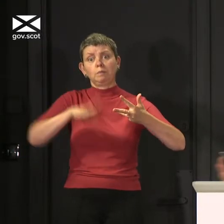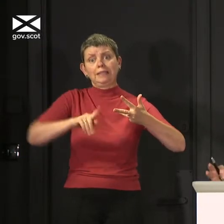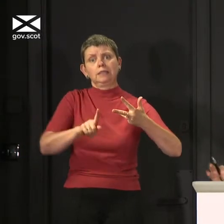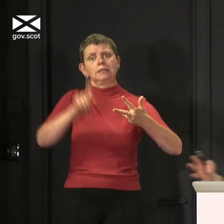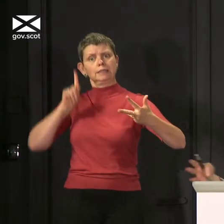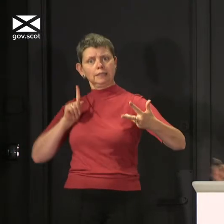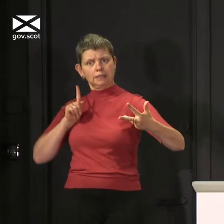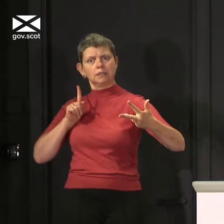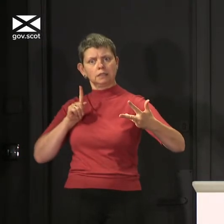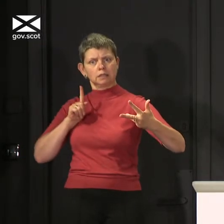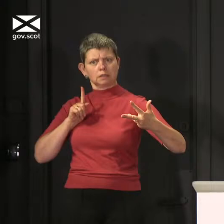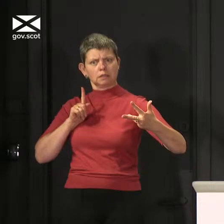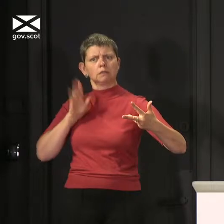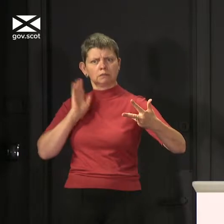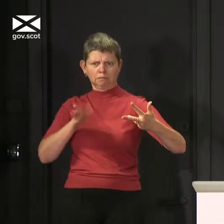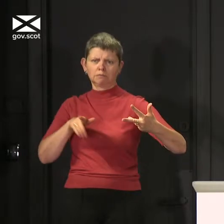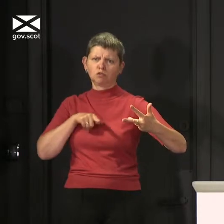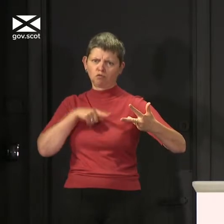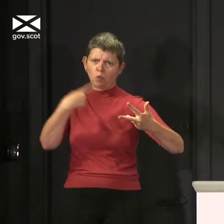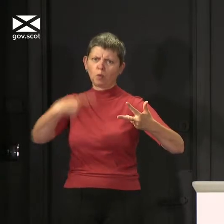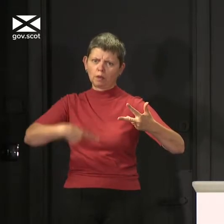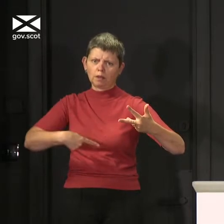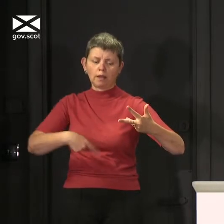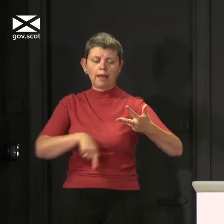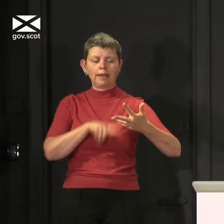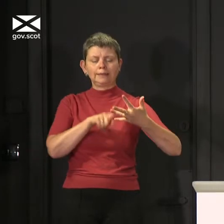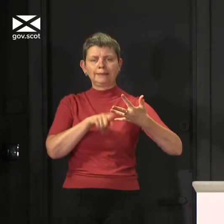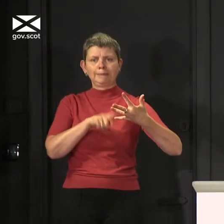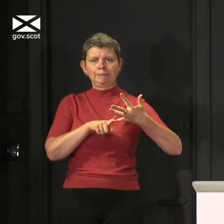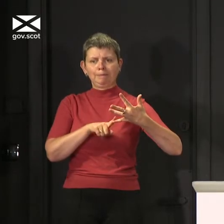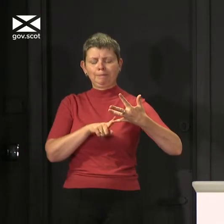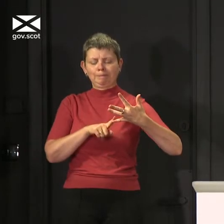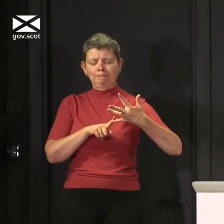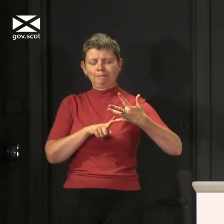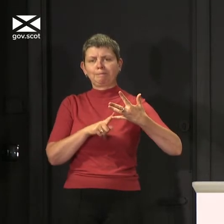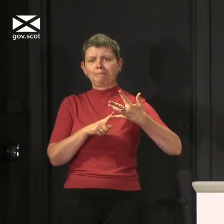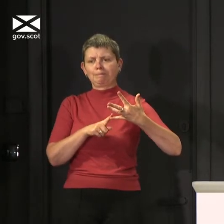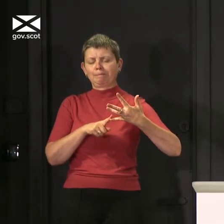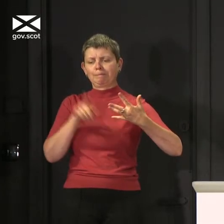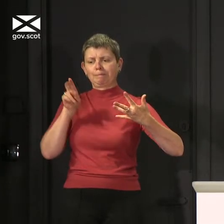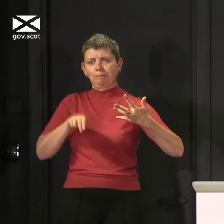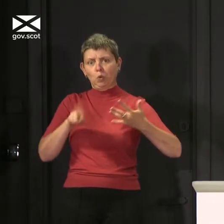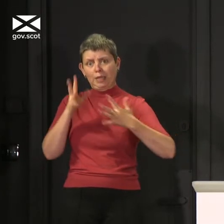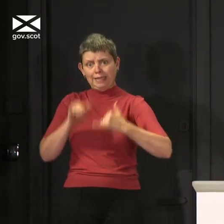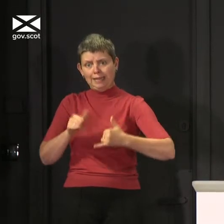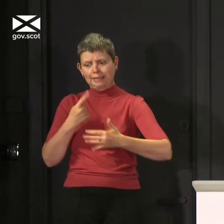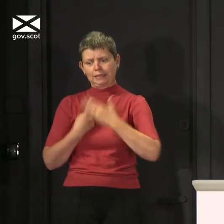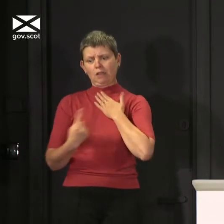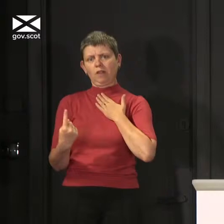remember that is still the rule. And self-isolate, and book a test immediately if you have symptoms.